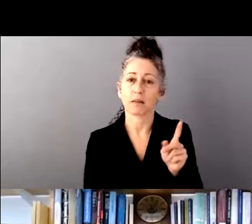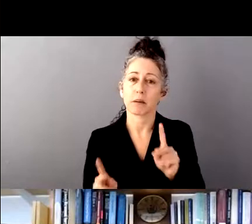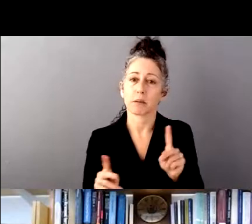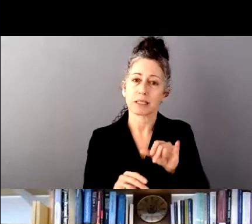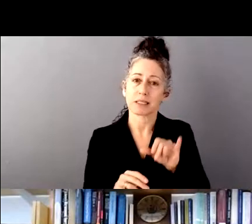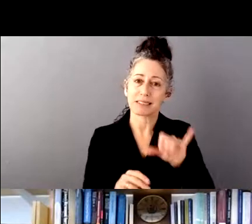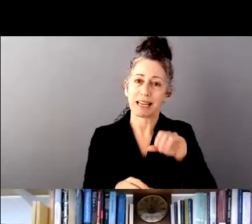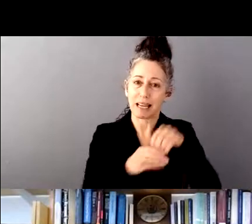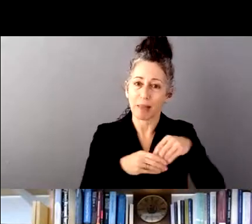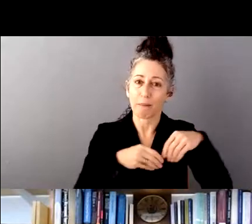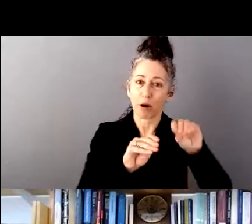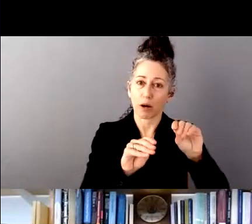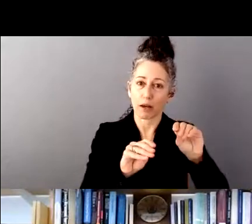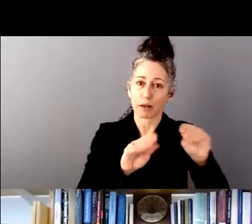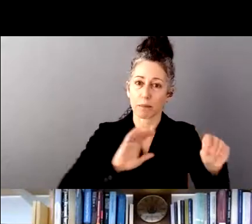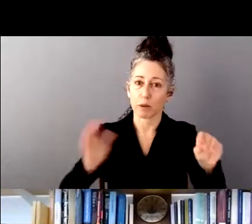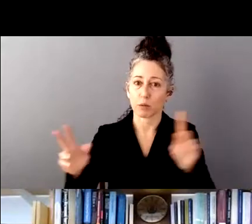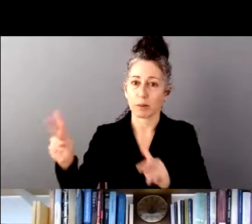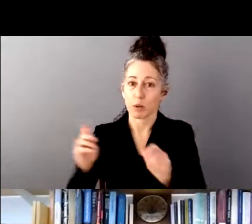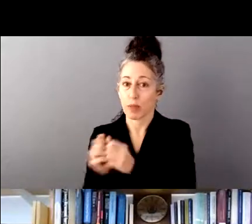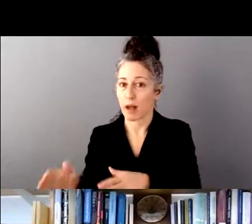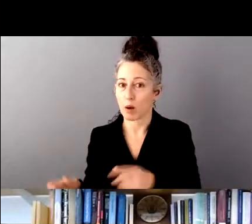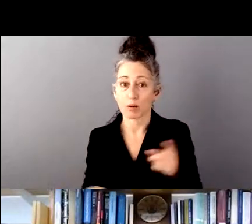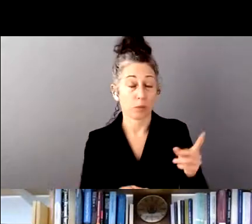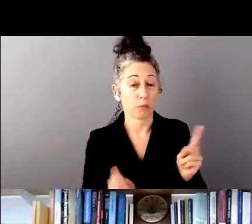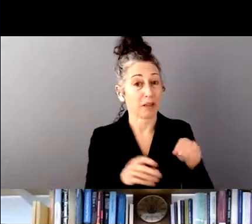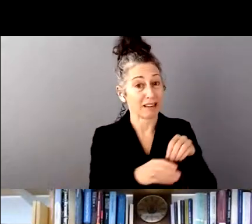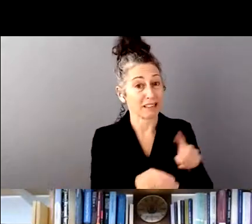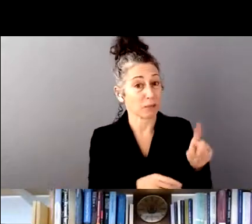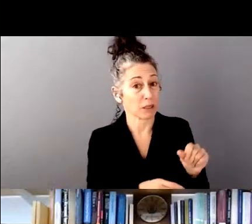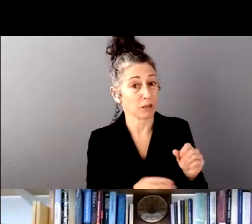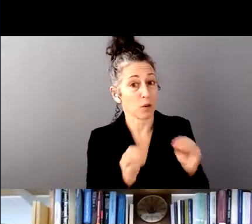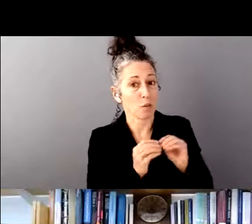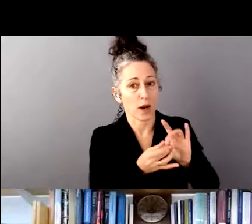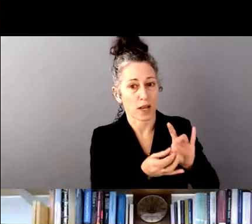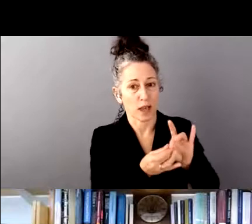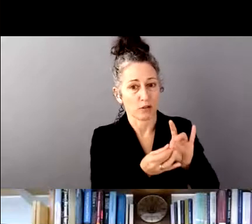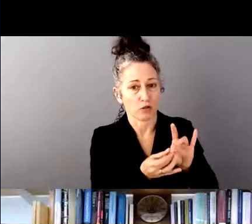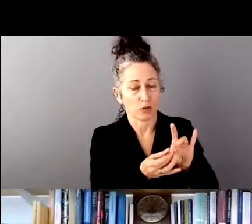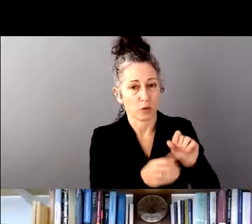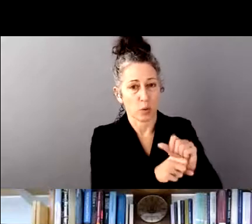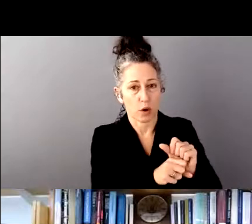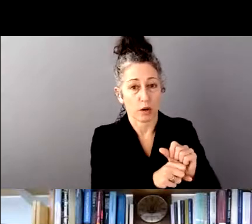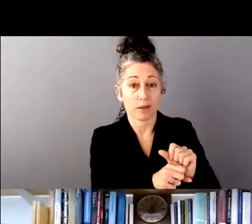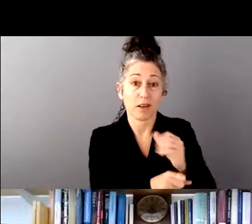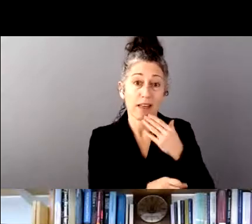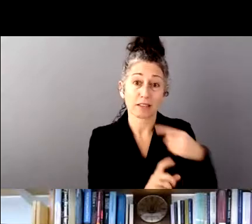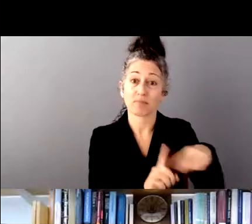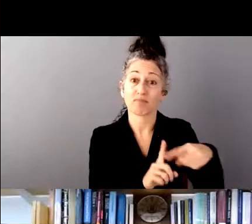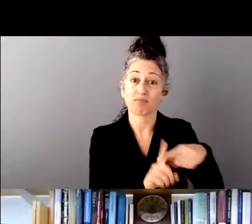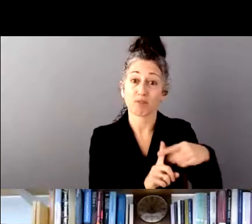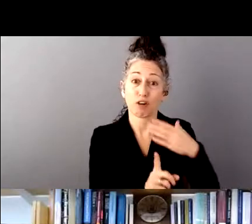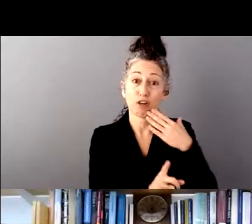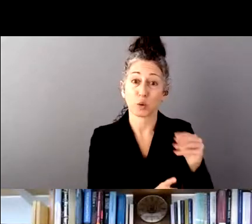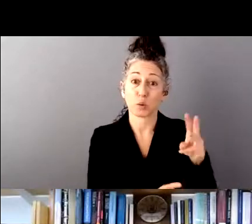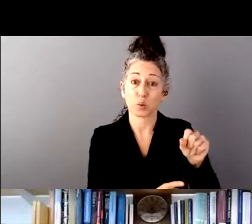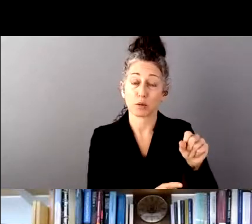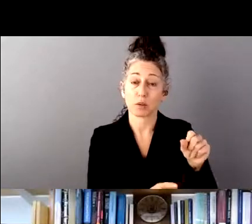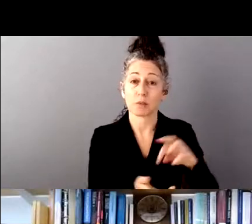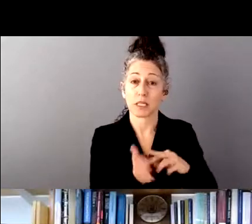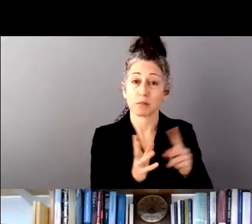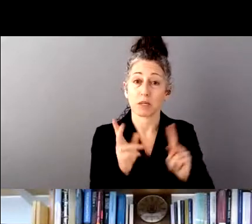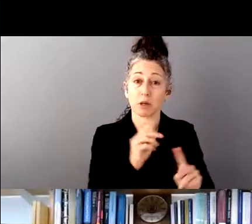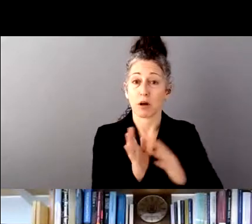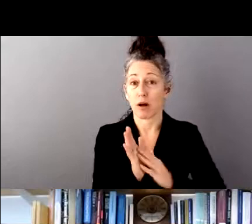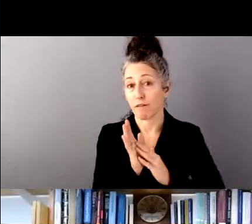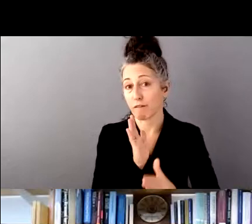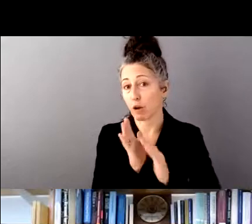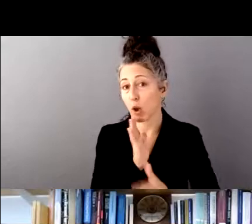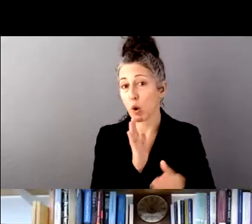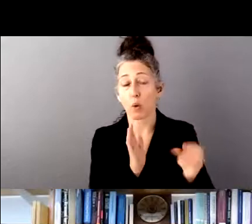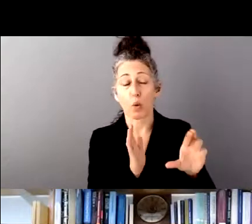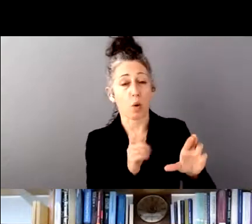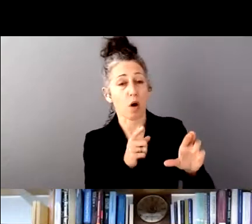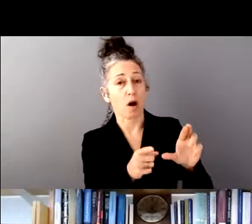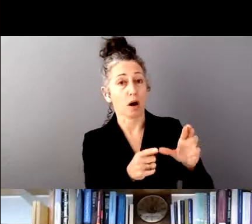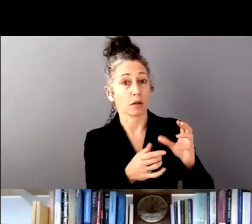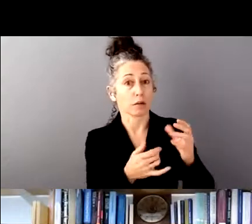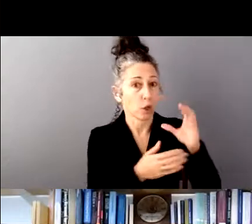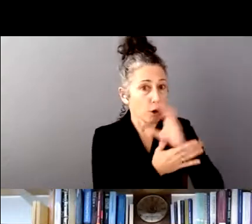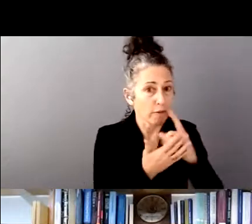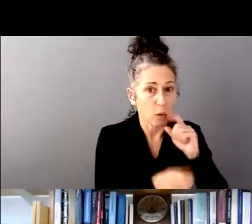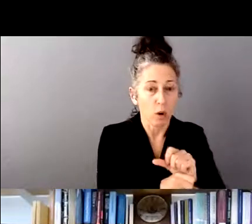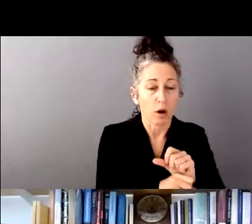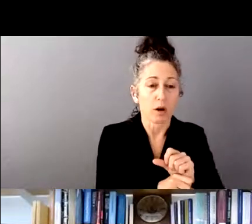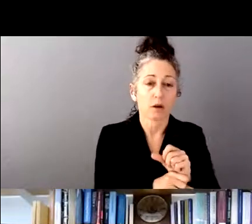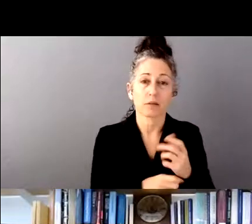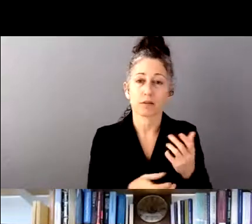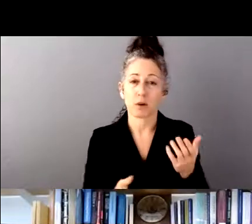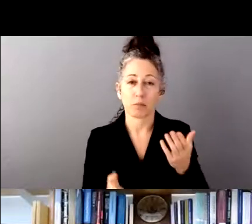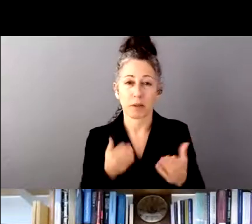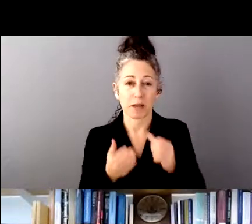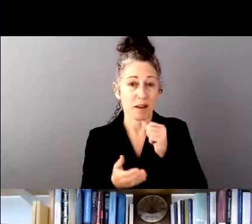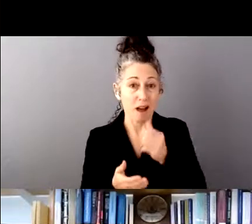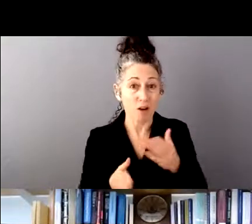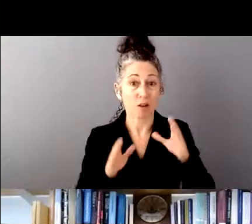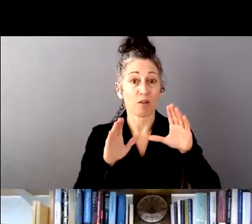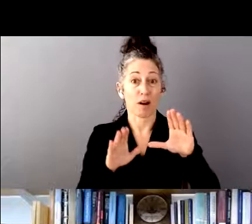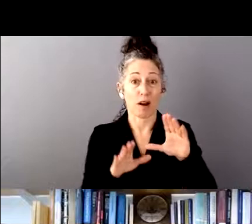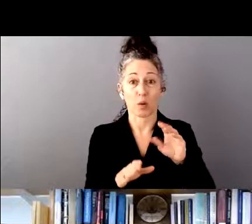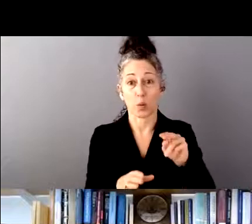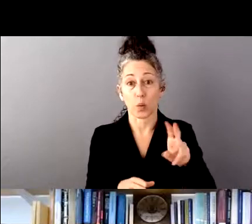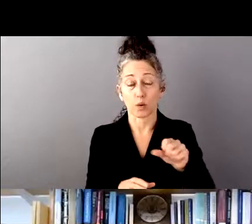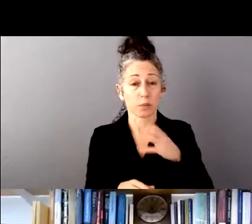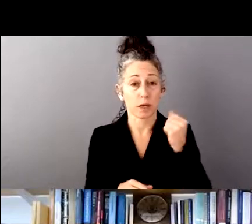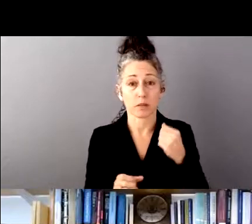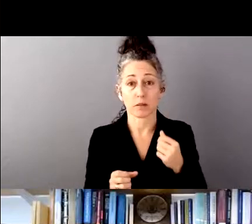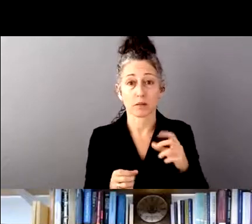with disabilities have stayed much more engaged. This is good news in some sense, because people are either on furlough or actively looking for work, staying engaged in the labor market. This could be not so great news because as we know from a lot of Deb Brucker's research